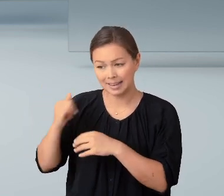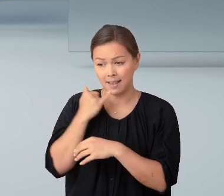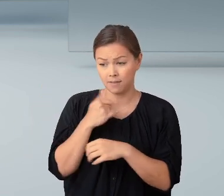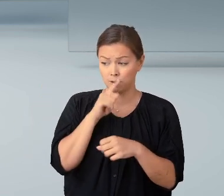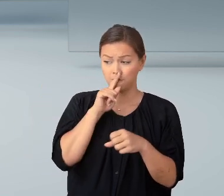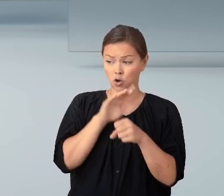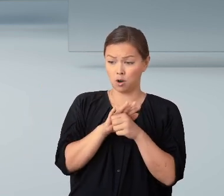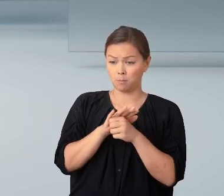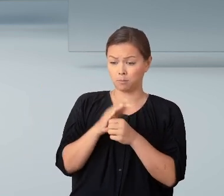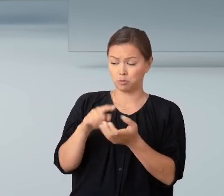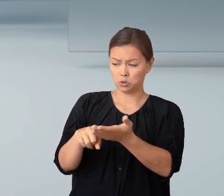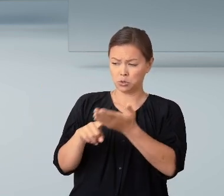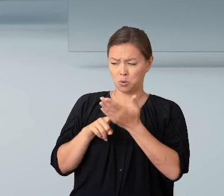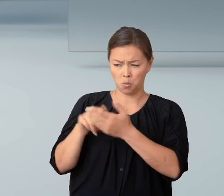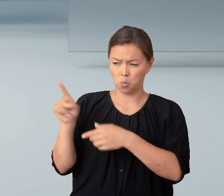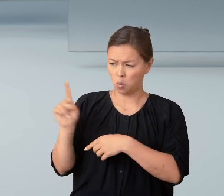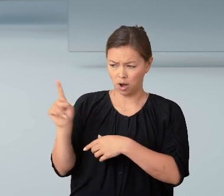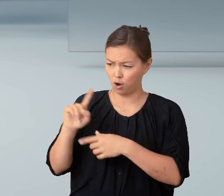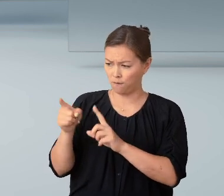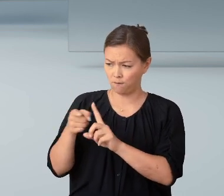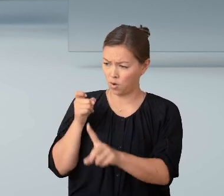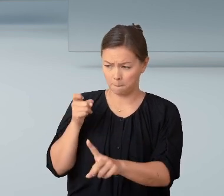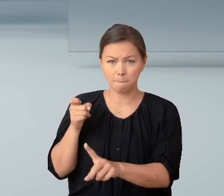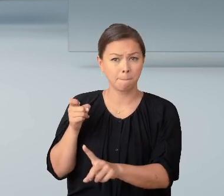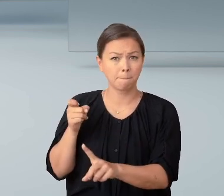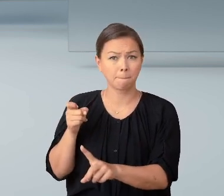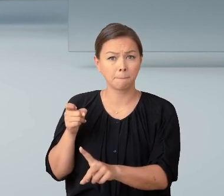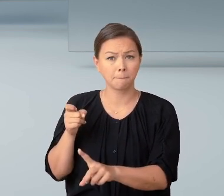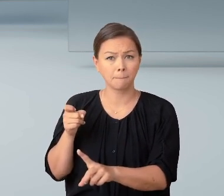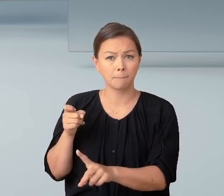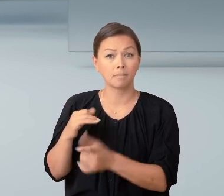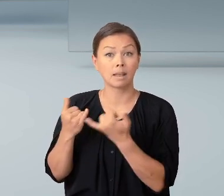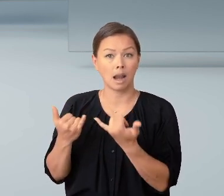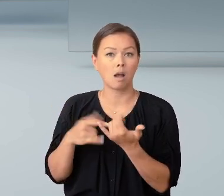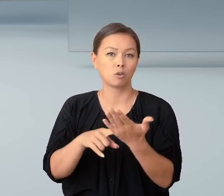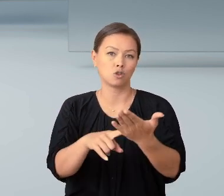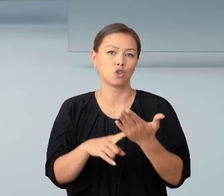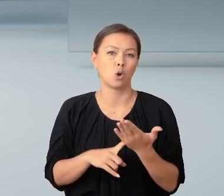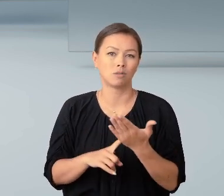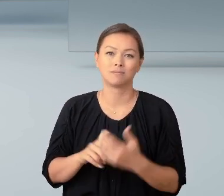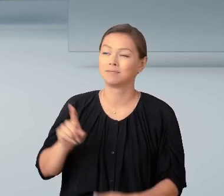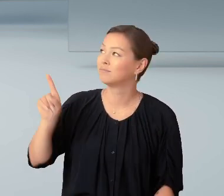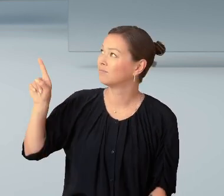It's even going to show in terms of the train how Copilot filtered